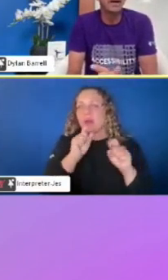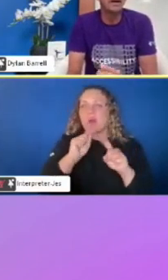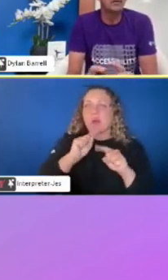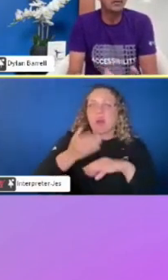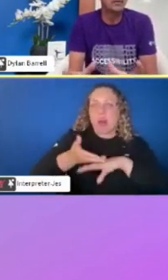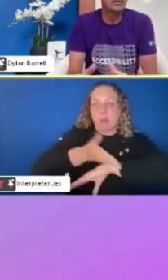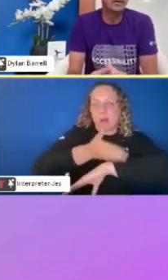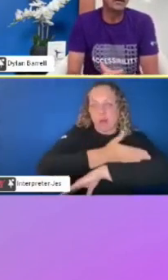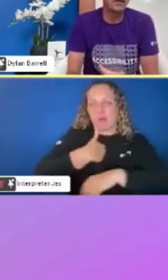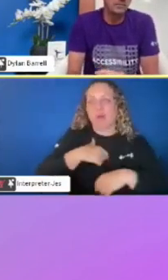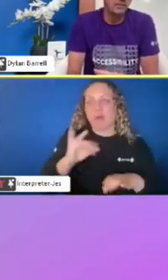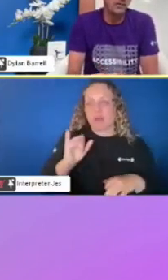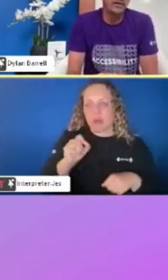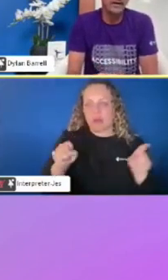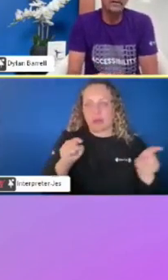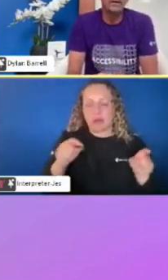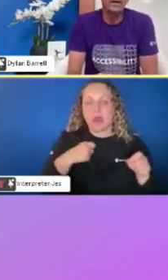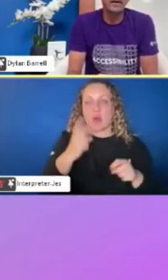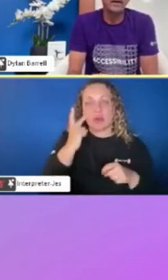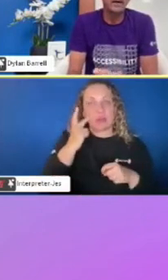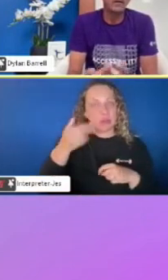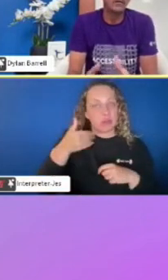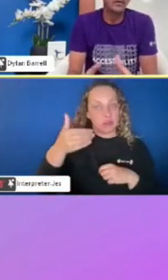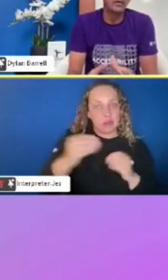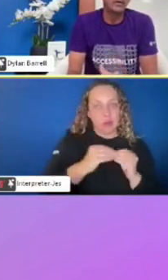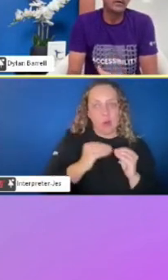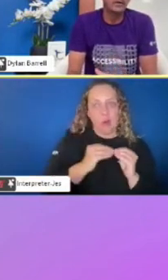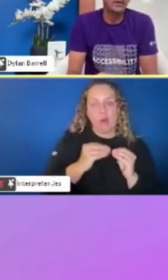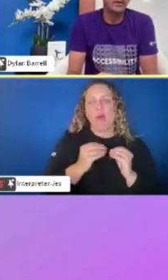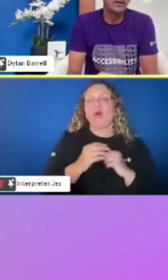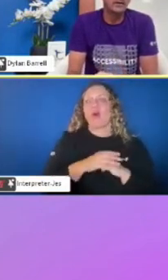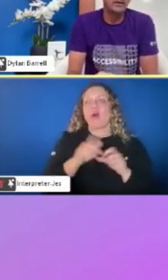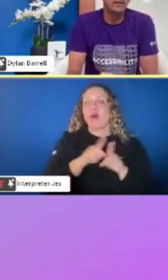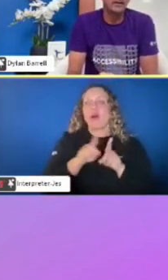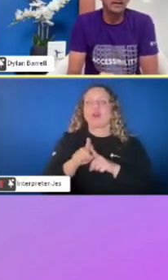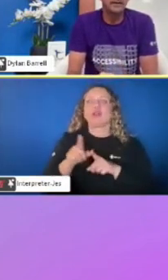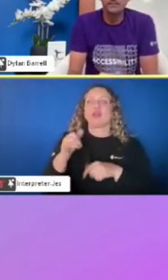and you'll see a lot more of that also in this coming year.